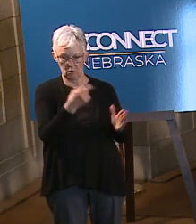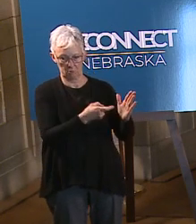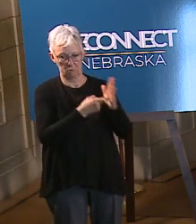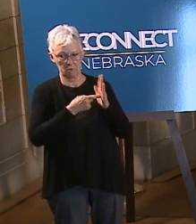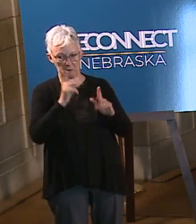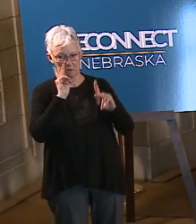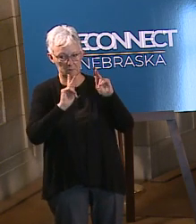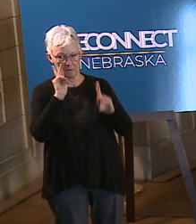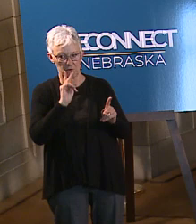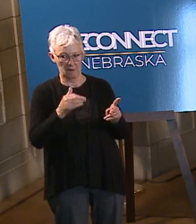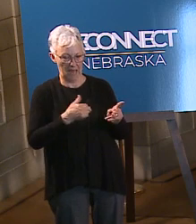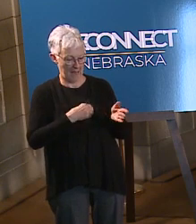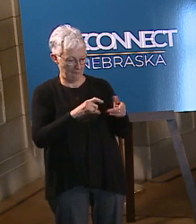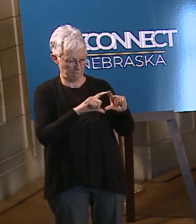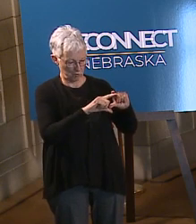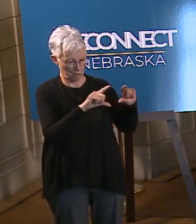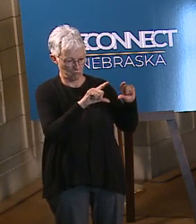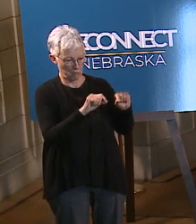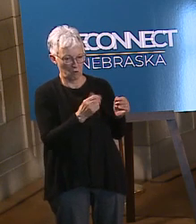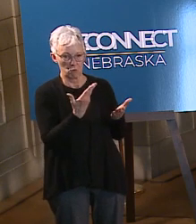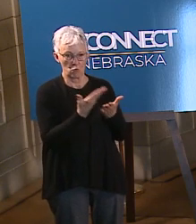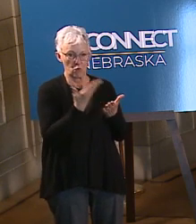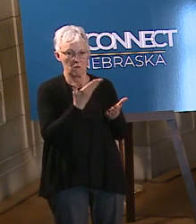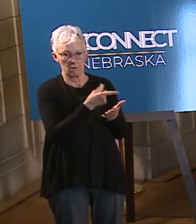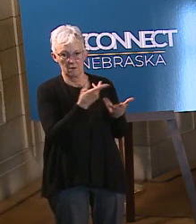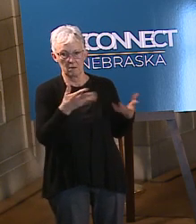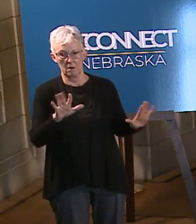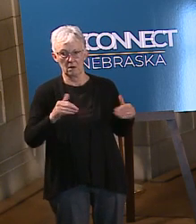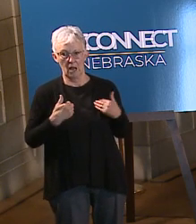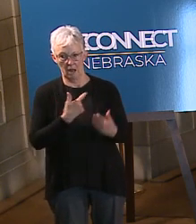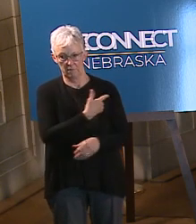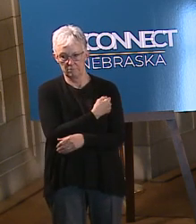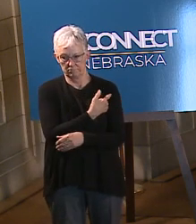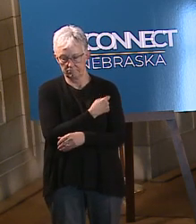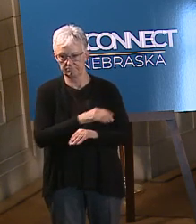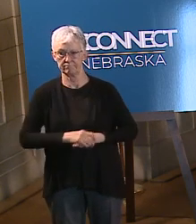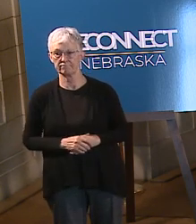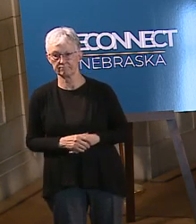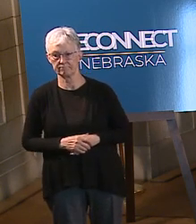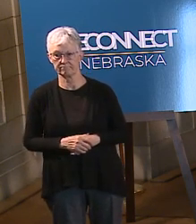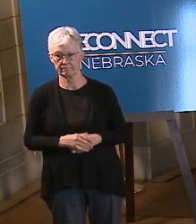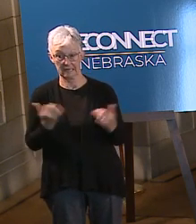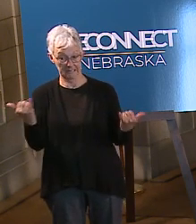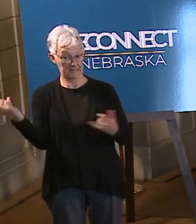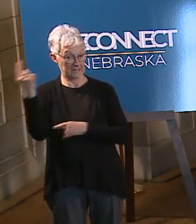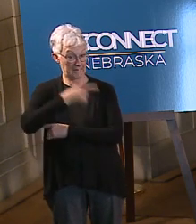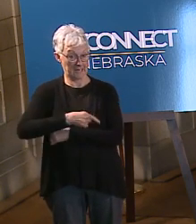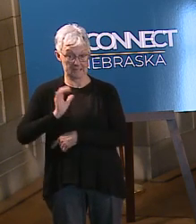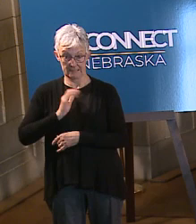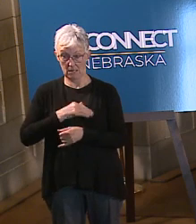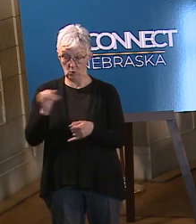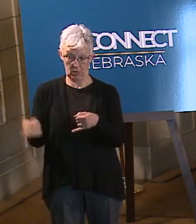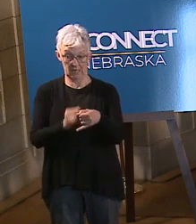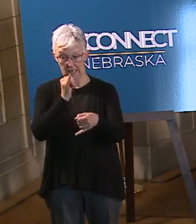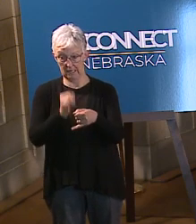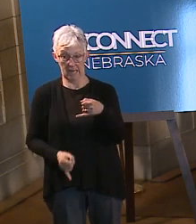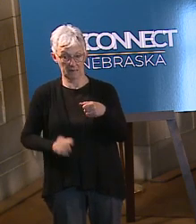AGAINST PEOPLE WHO ARE NOT GOATS THE VACCINE THROUGH THINGS SUCH AS THE VACCINE PASSPORT. REITERATE MY OPPOSITION TO